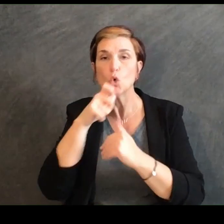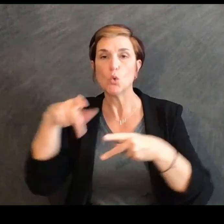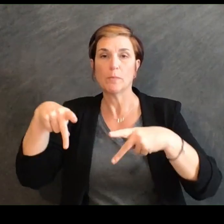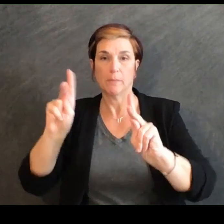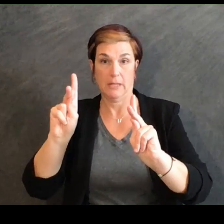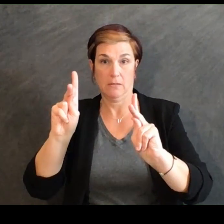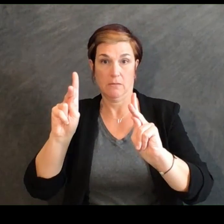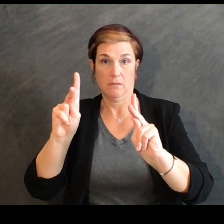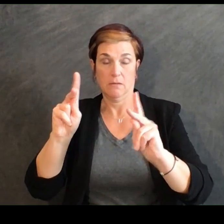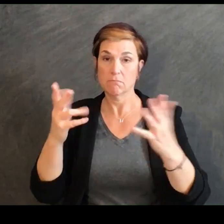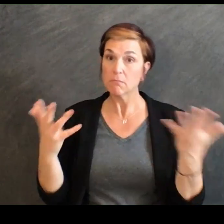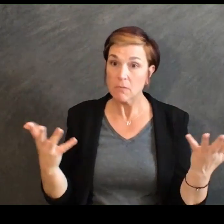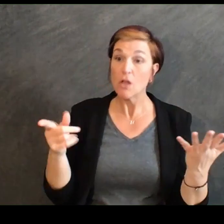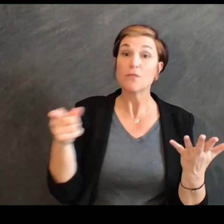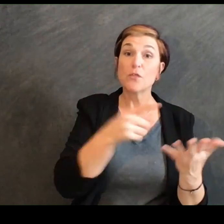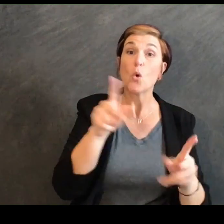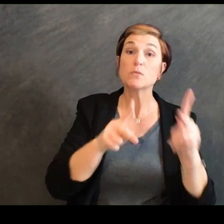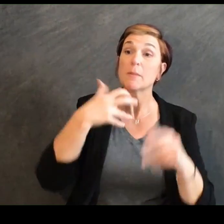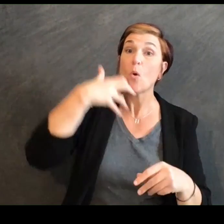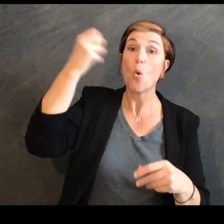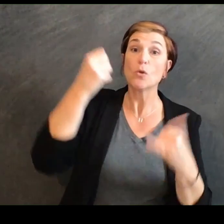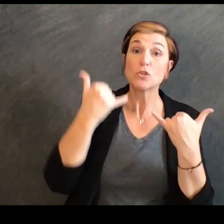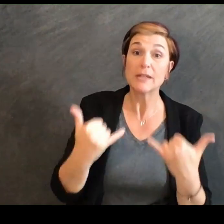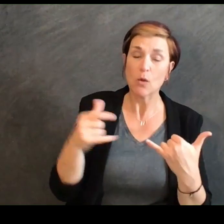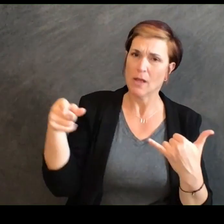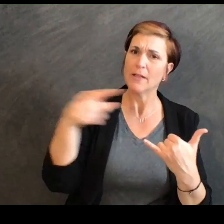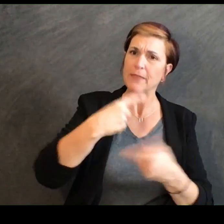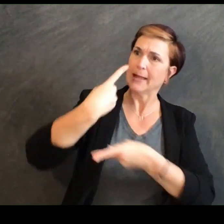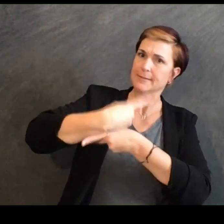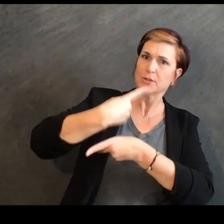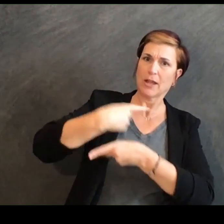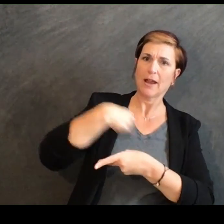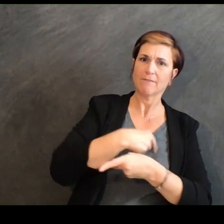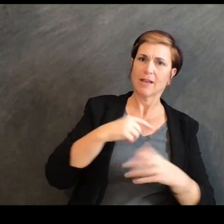growing up mr. president they helped us with our homework they tucked us in at